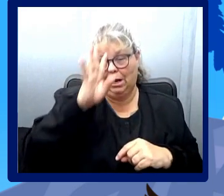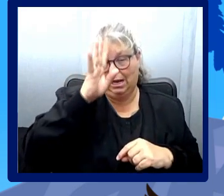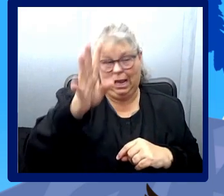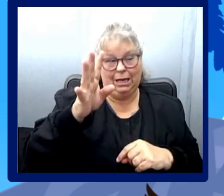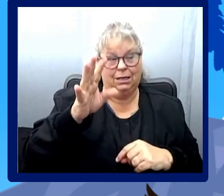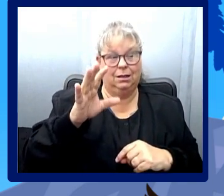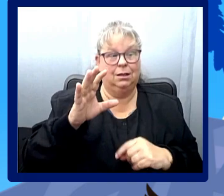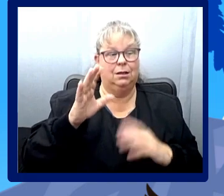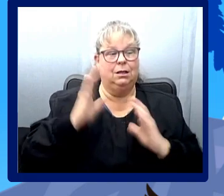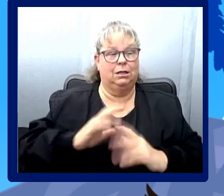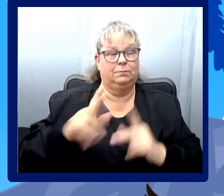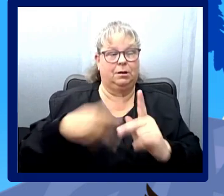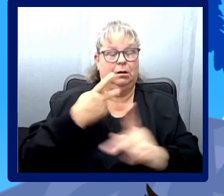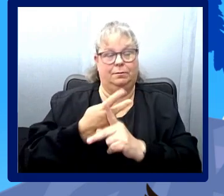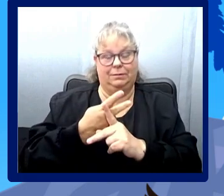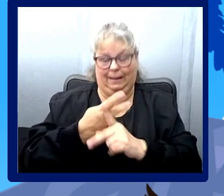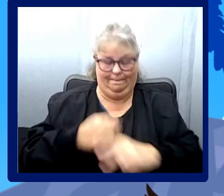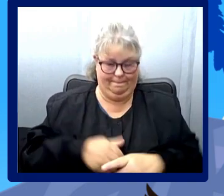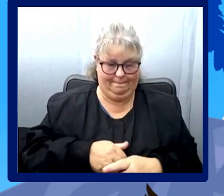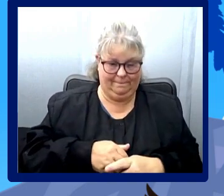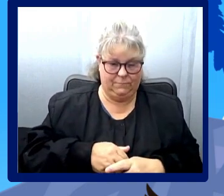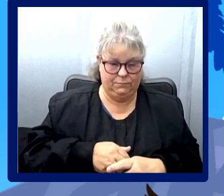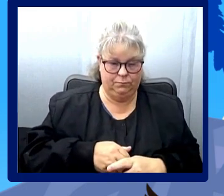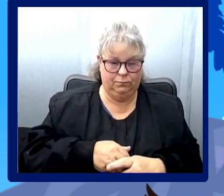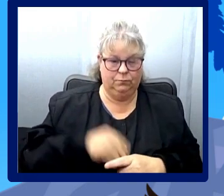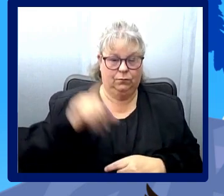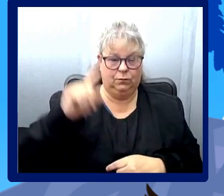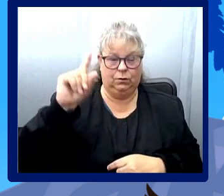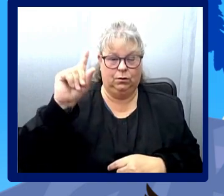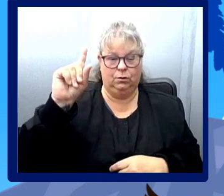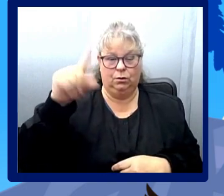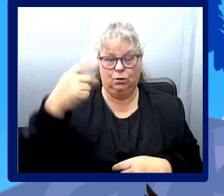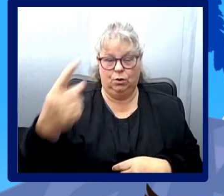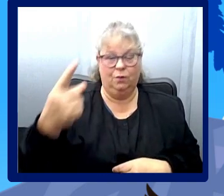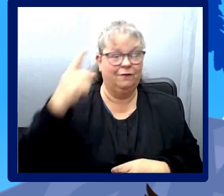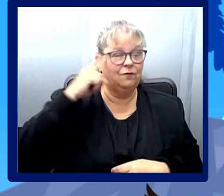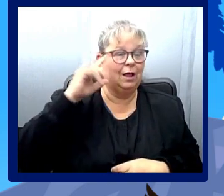Out of the box, you can only create custom content types using the metadata API,